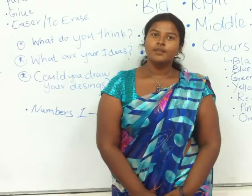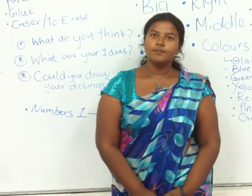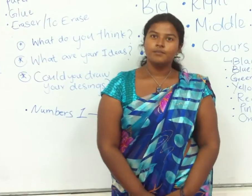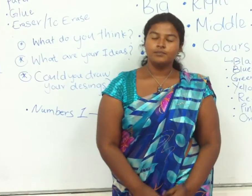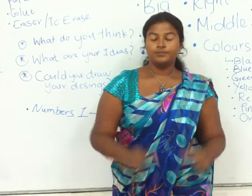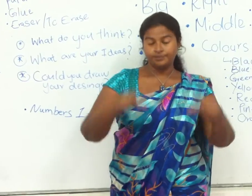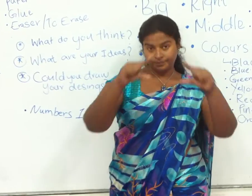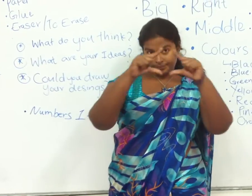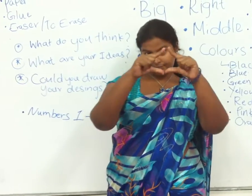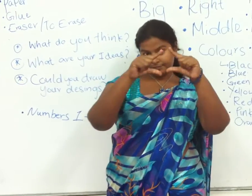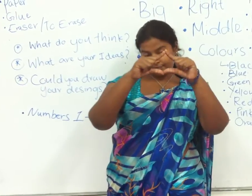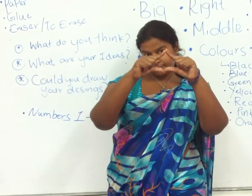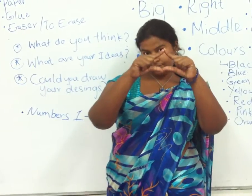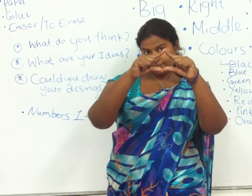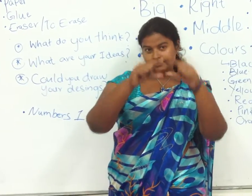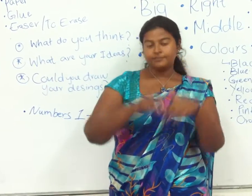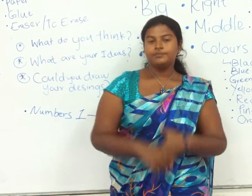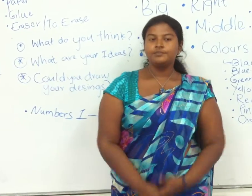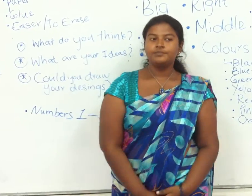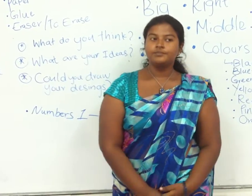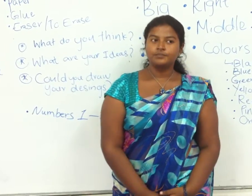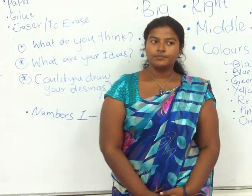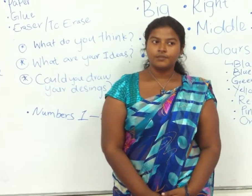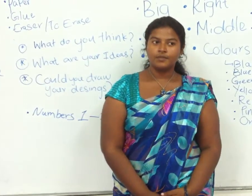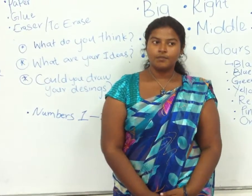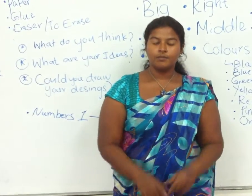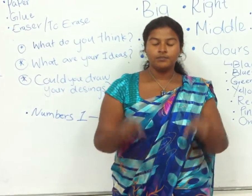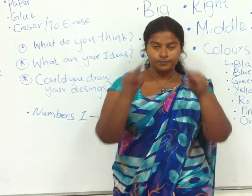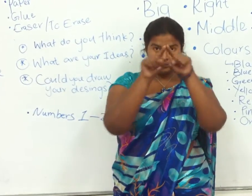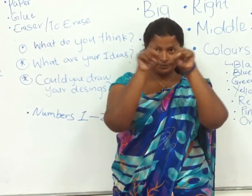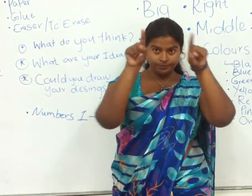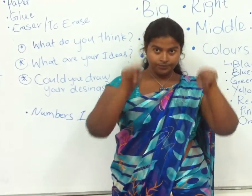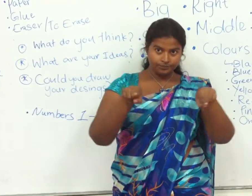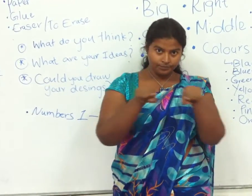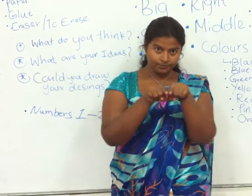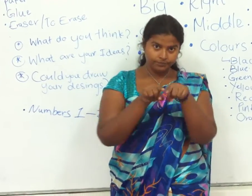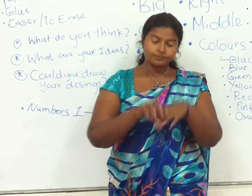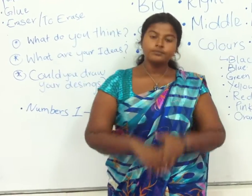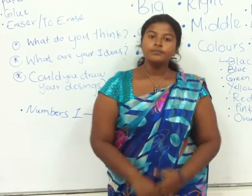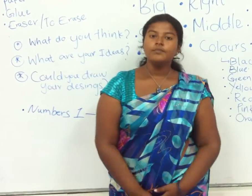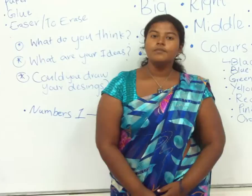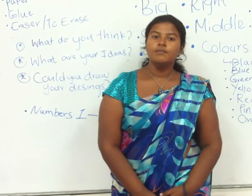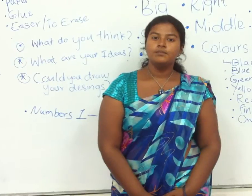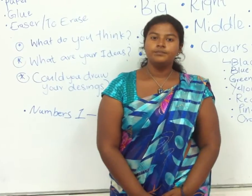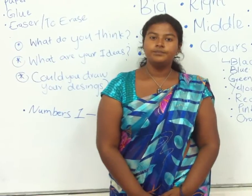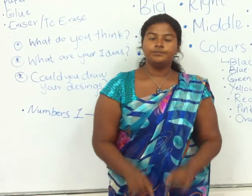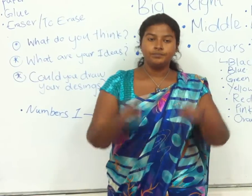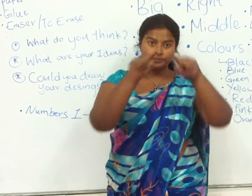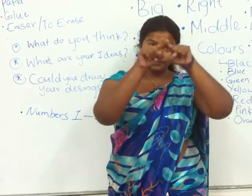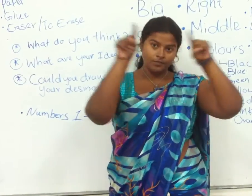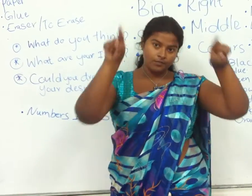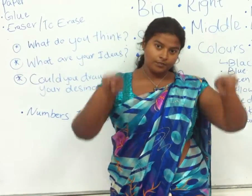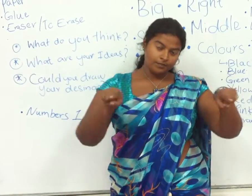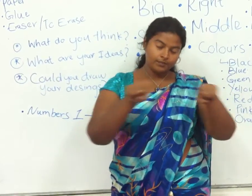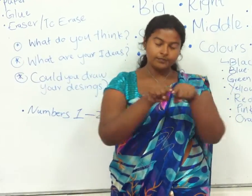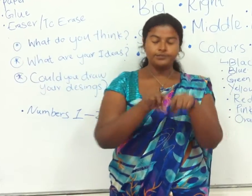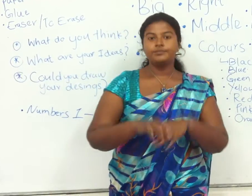Triangle Square Rectangle